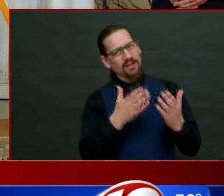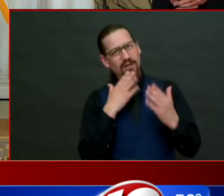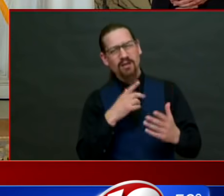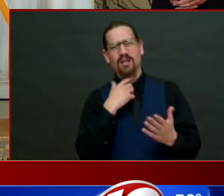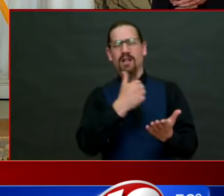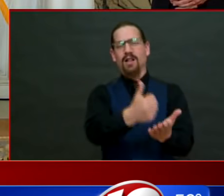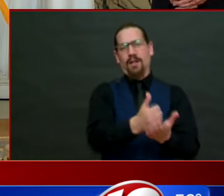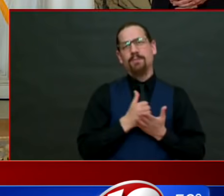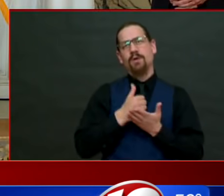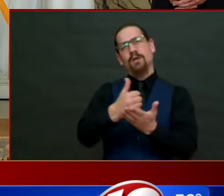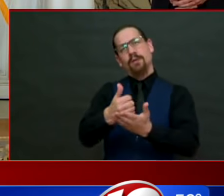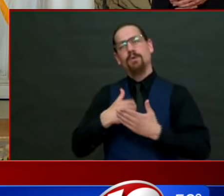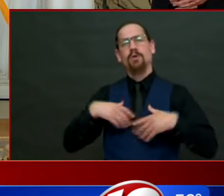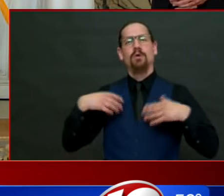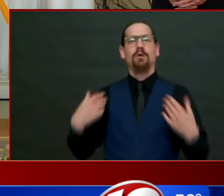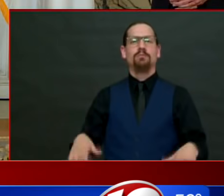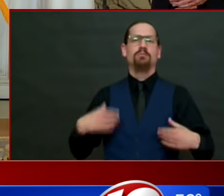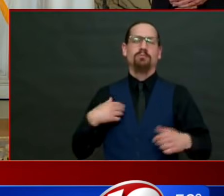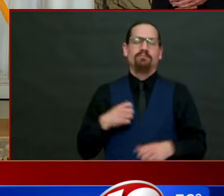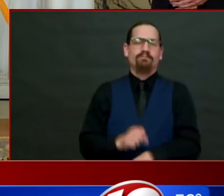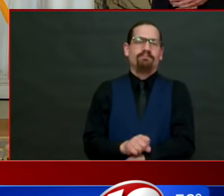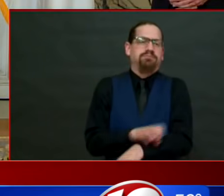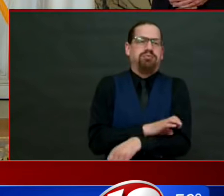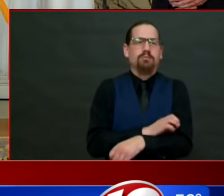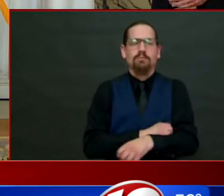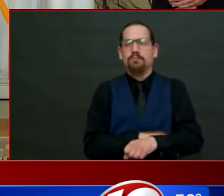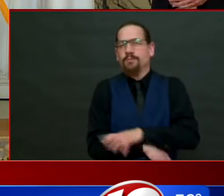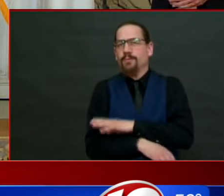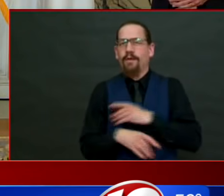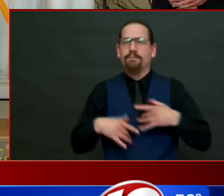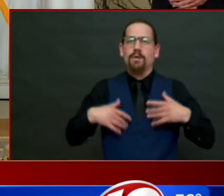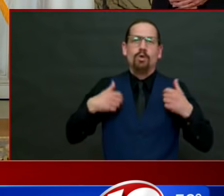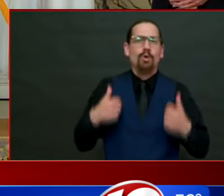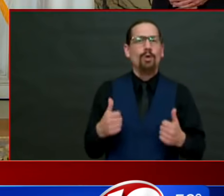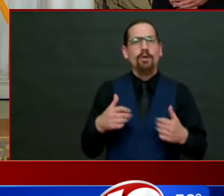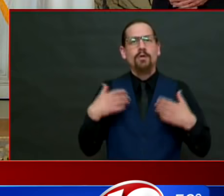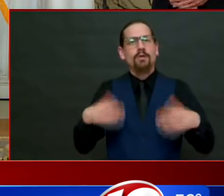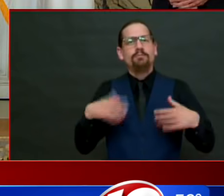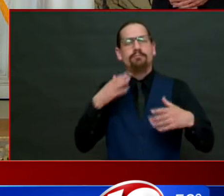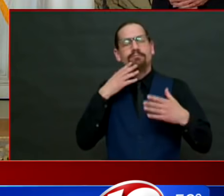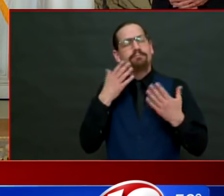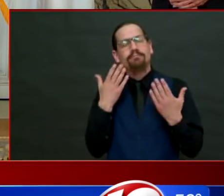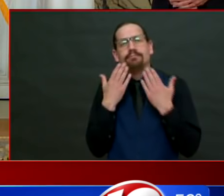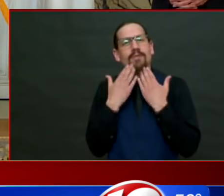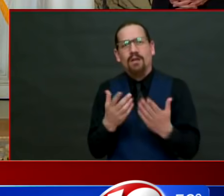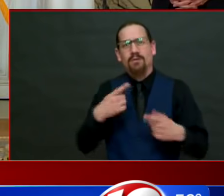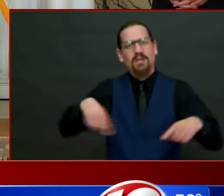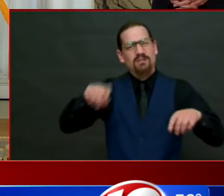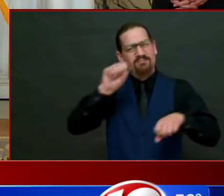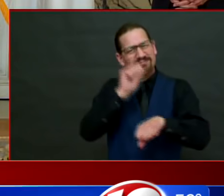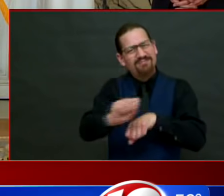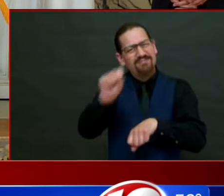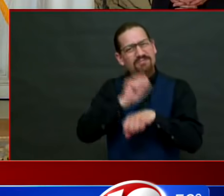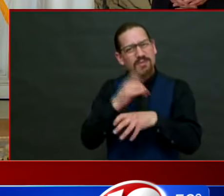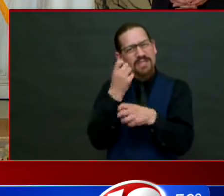AND MANY RETIRED NURSES WHO HAVE COME BACK. I KNOW YOUR JOBS HAVE BEEN SO DIFFICULT.